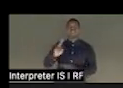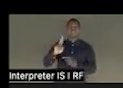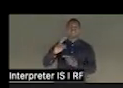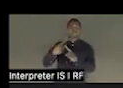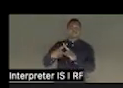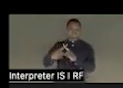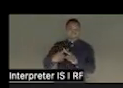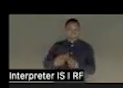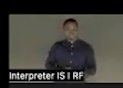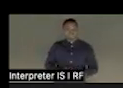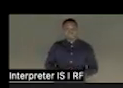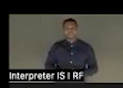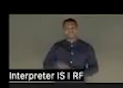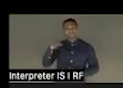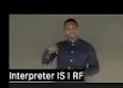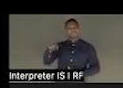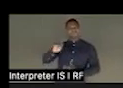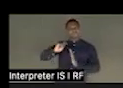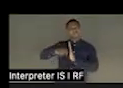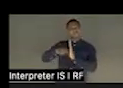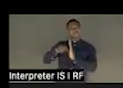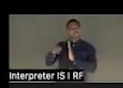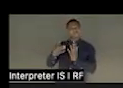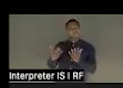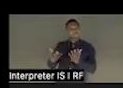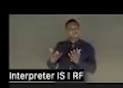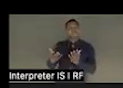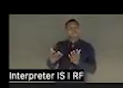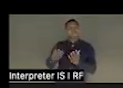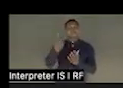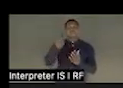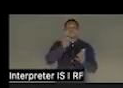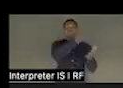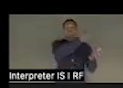and it's a really neat set up of partners in the consortium because we have one